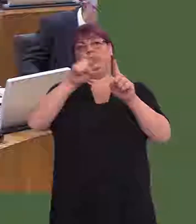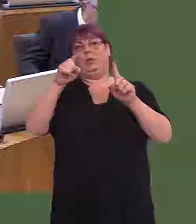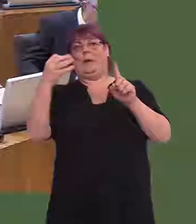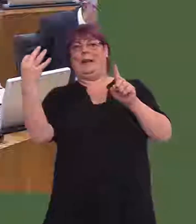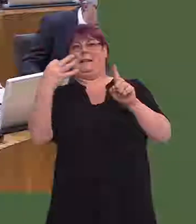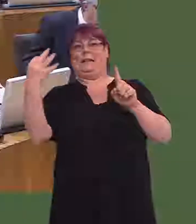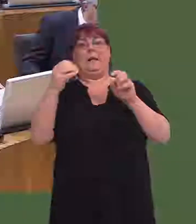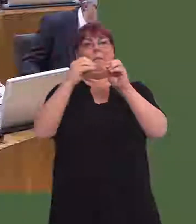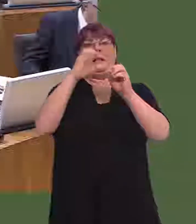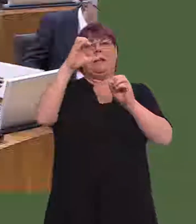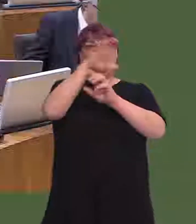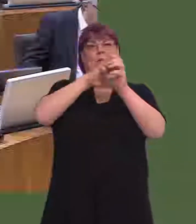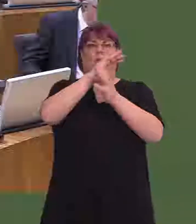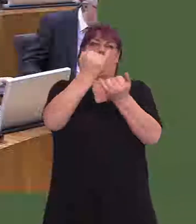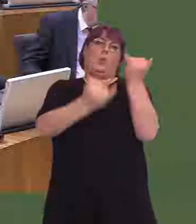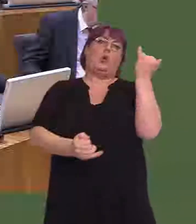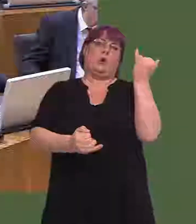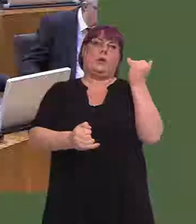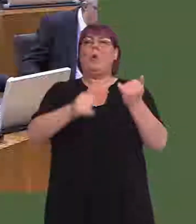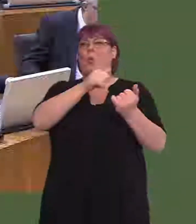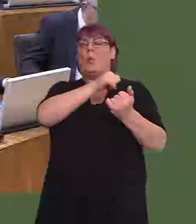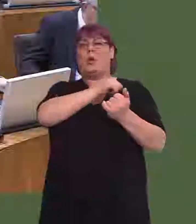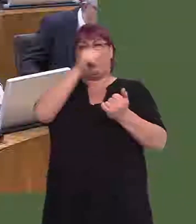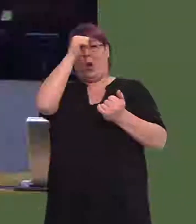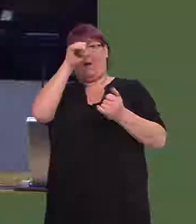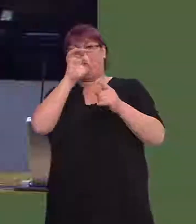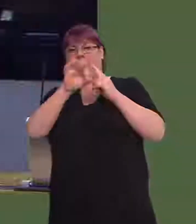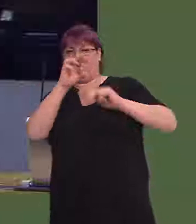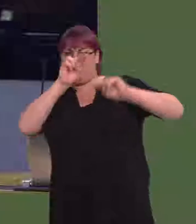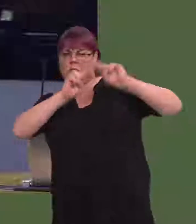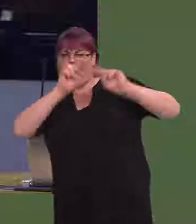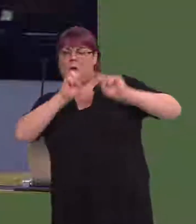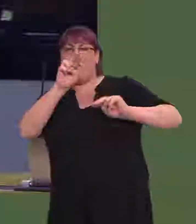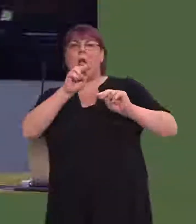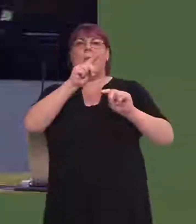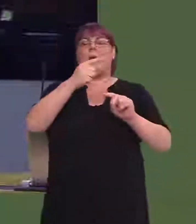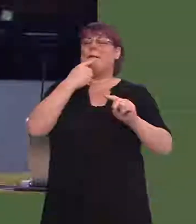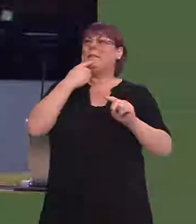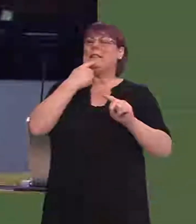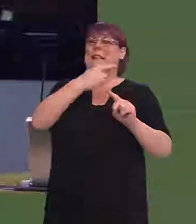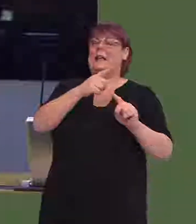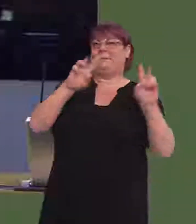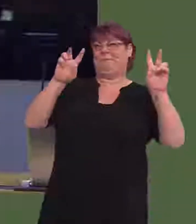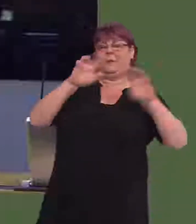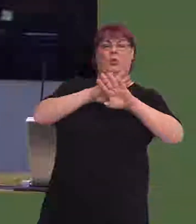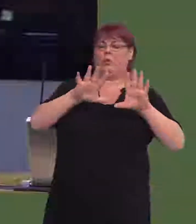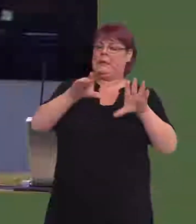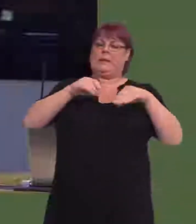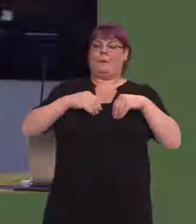Betsi Cadwaladr, despite special measures. He said in particular it's been disheartening and unacceptable that, during 2017-18, issues